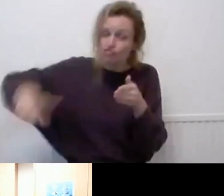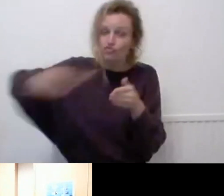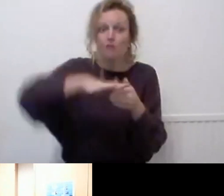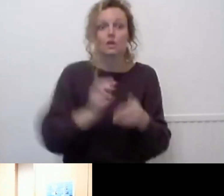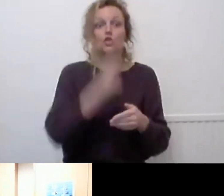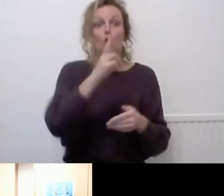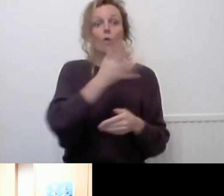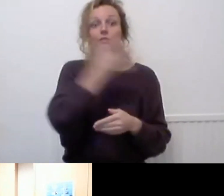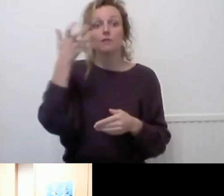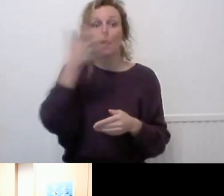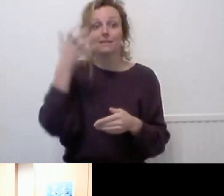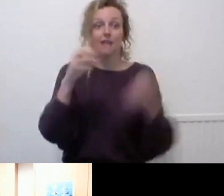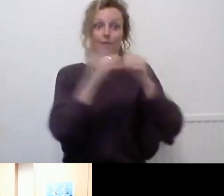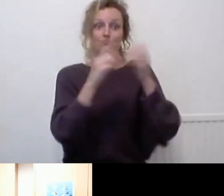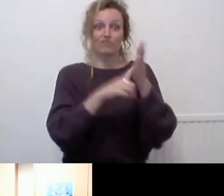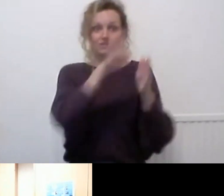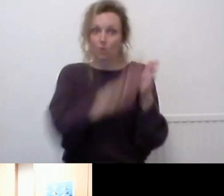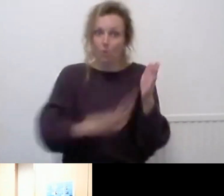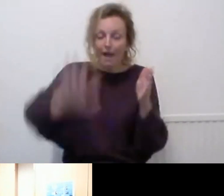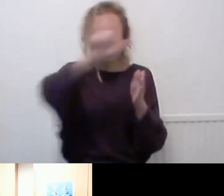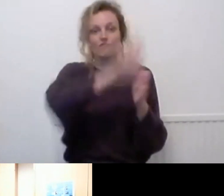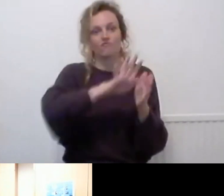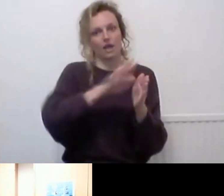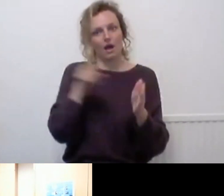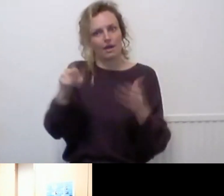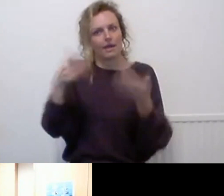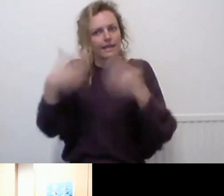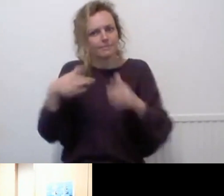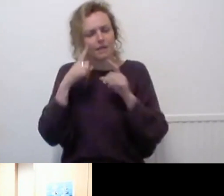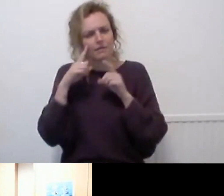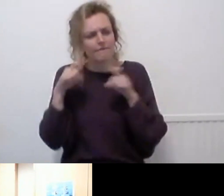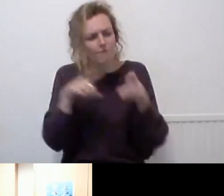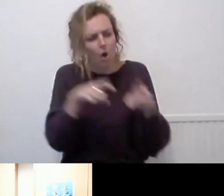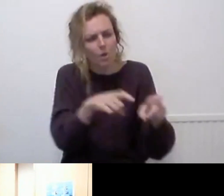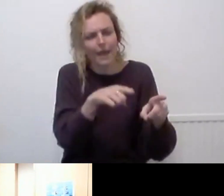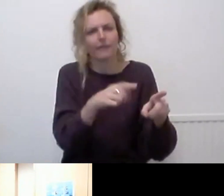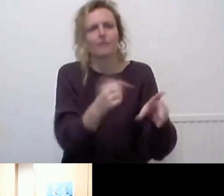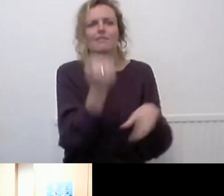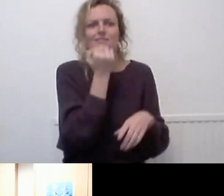And he has keenly followed the data. But he said that one of the best things he's seen